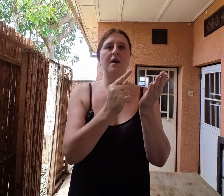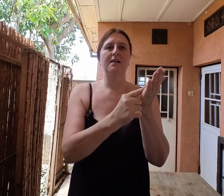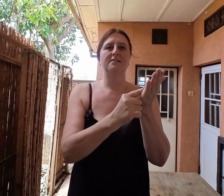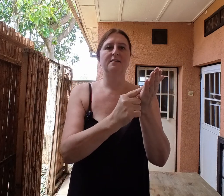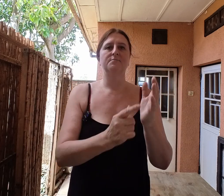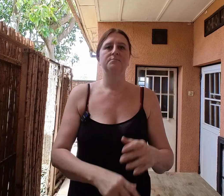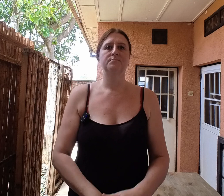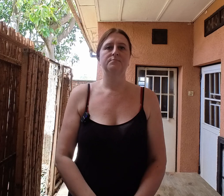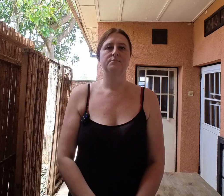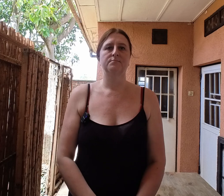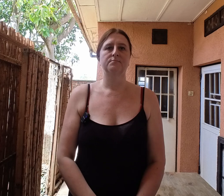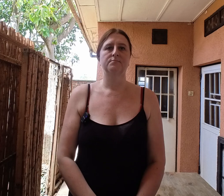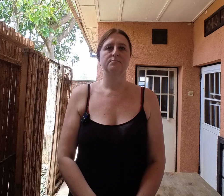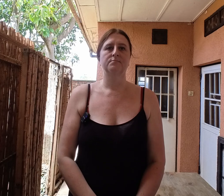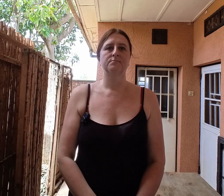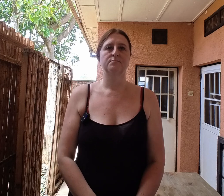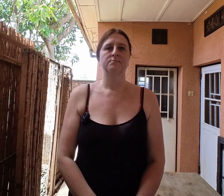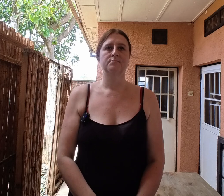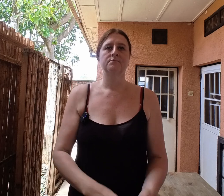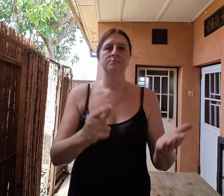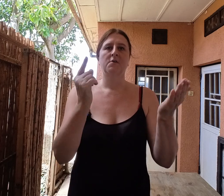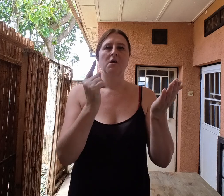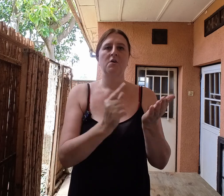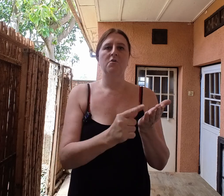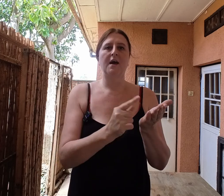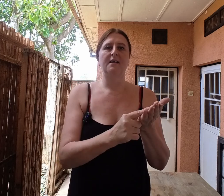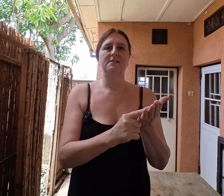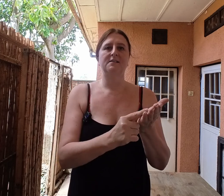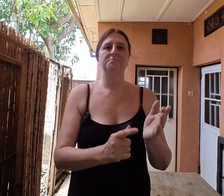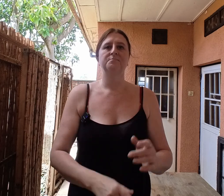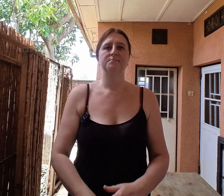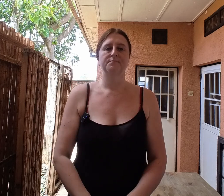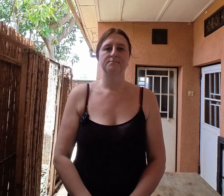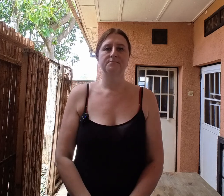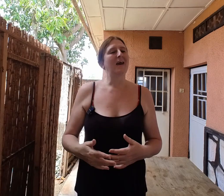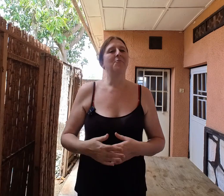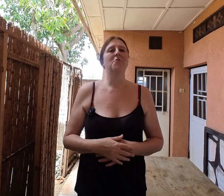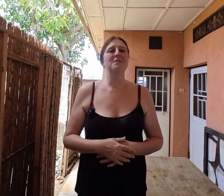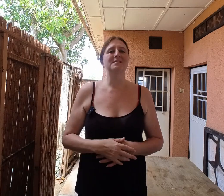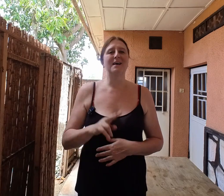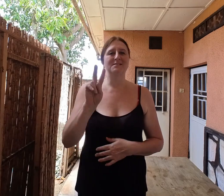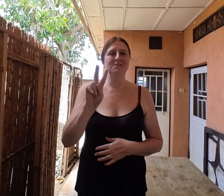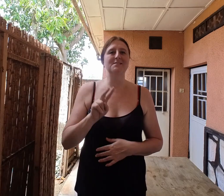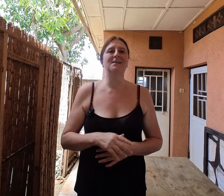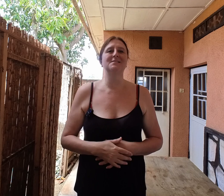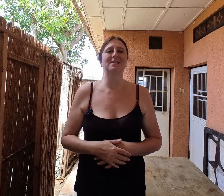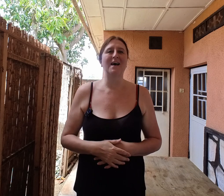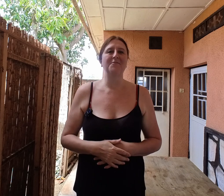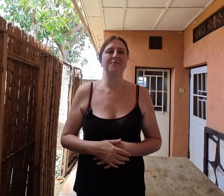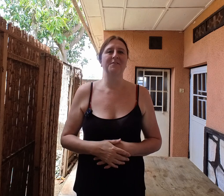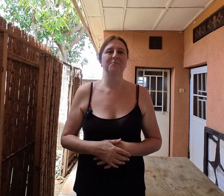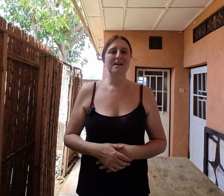Uganda. Okay, we're almost there. two signs left.